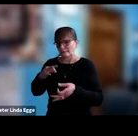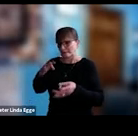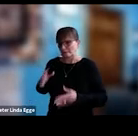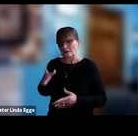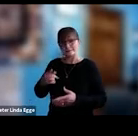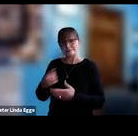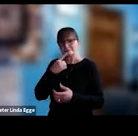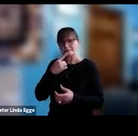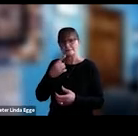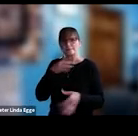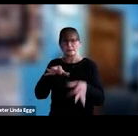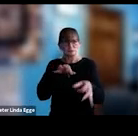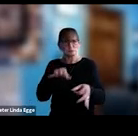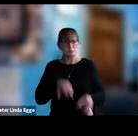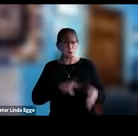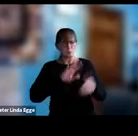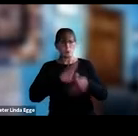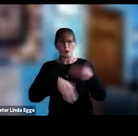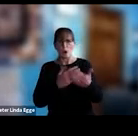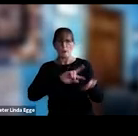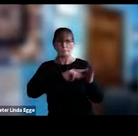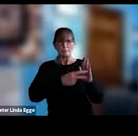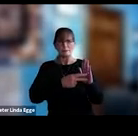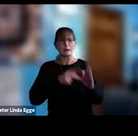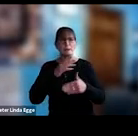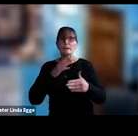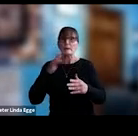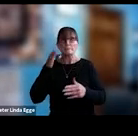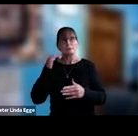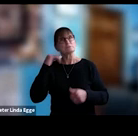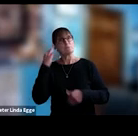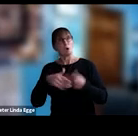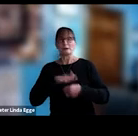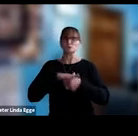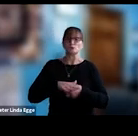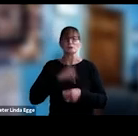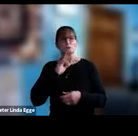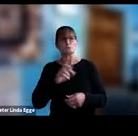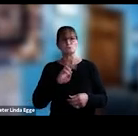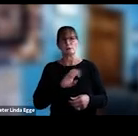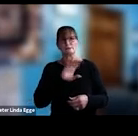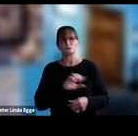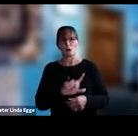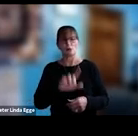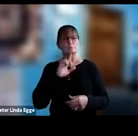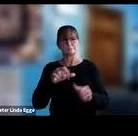of what that really means. So because she says "because of all my stress," and you write, Rachel states her continued use of substances